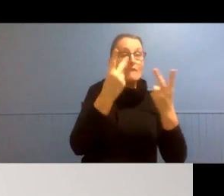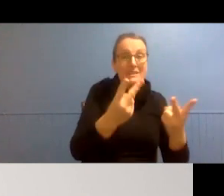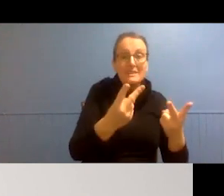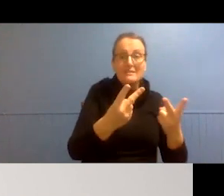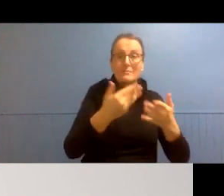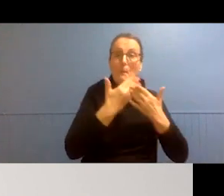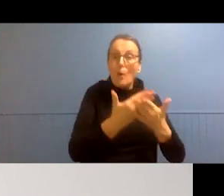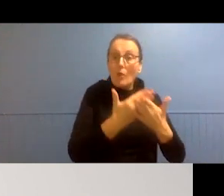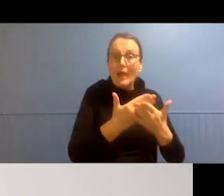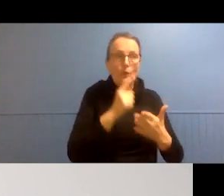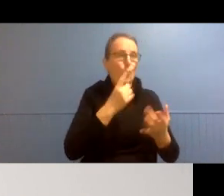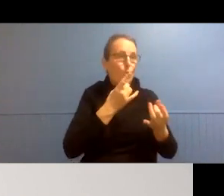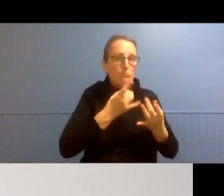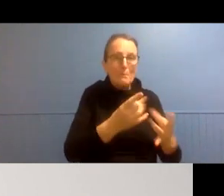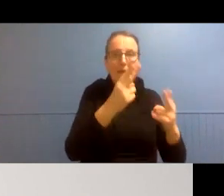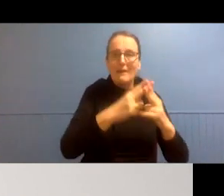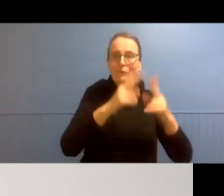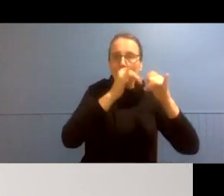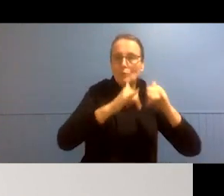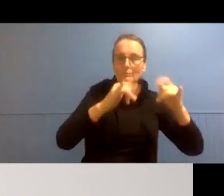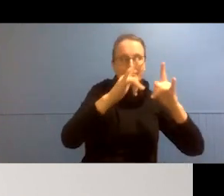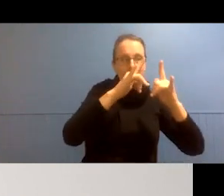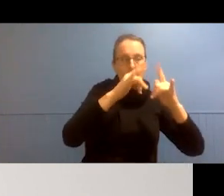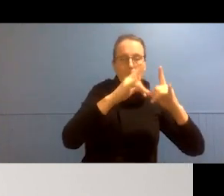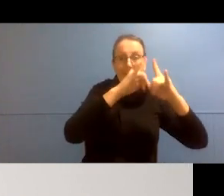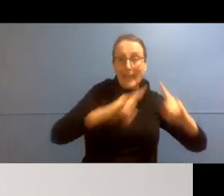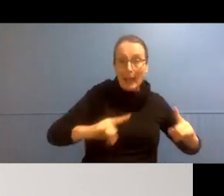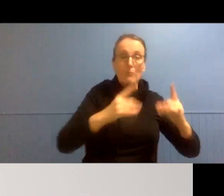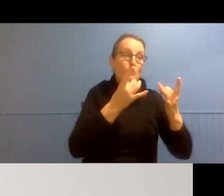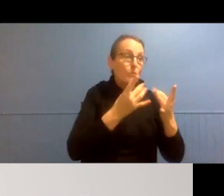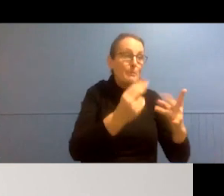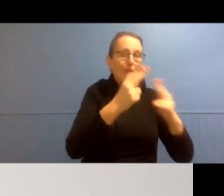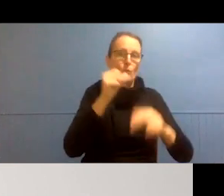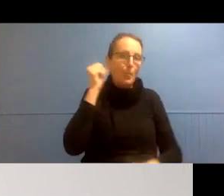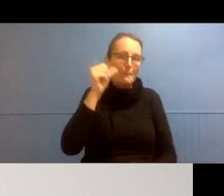to go camping or to the beach.